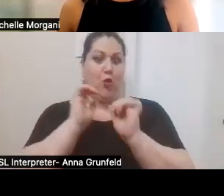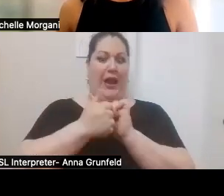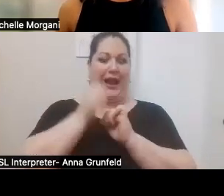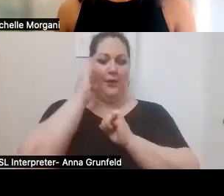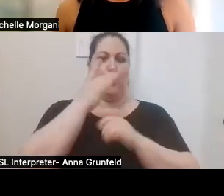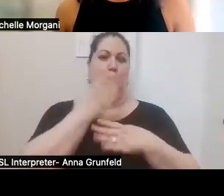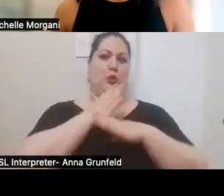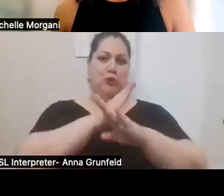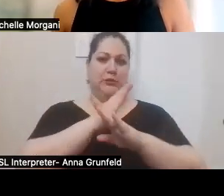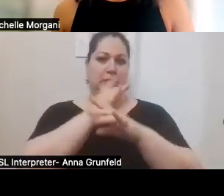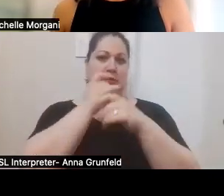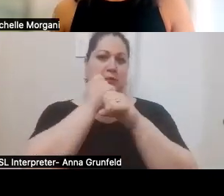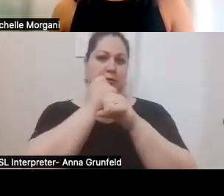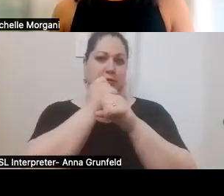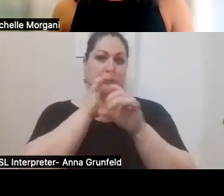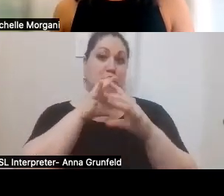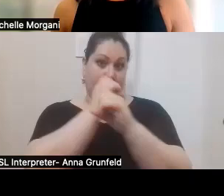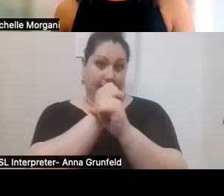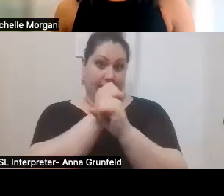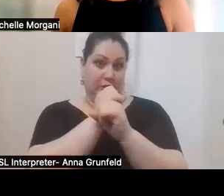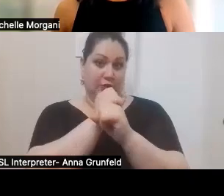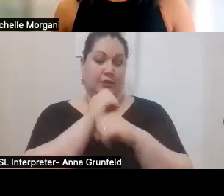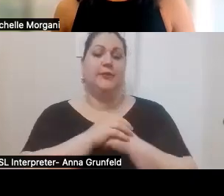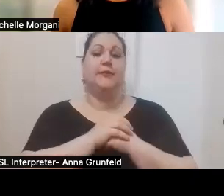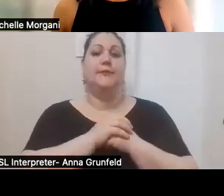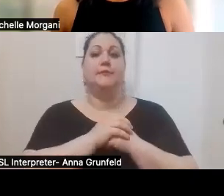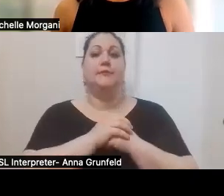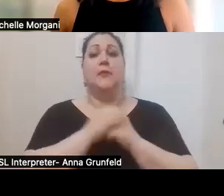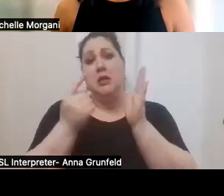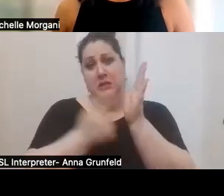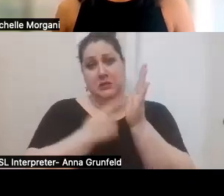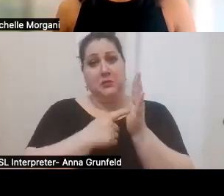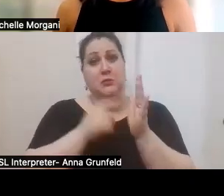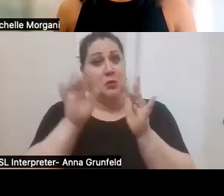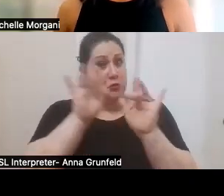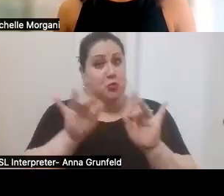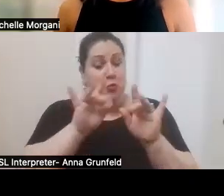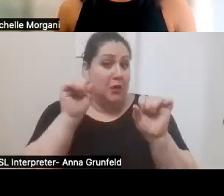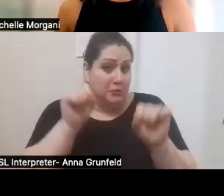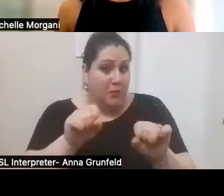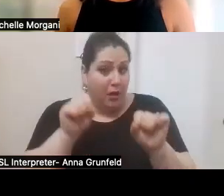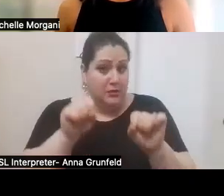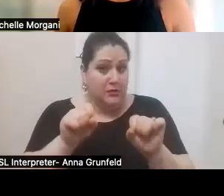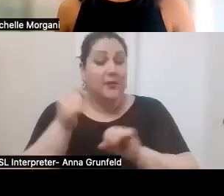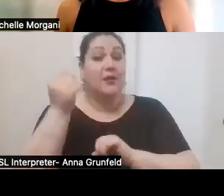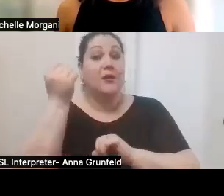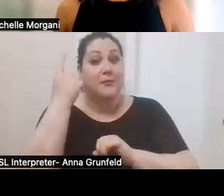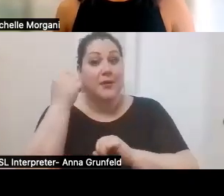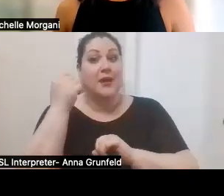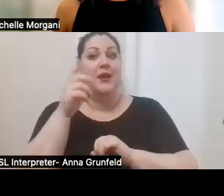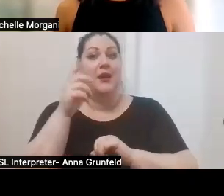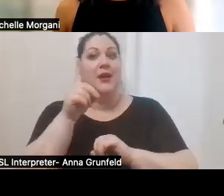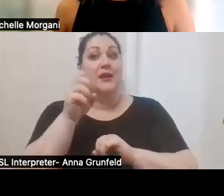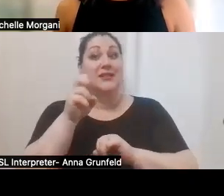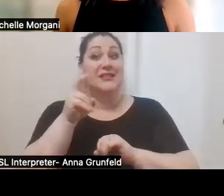In some cases, recording is possible, but the device is locked in the supervisor's drawer